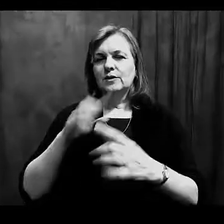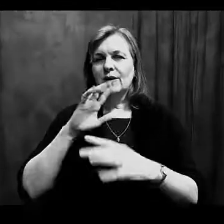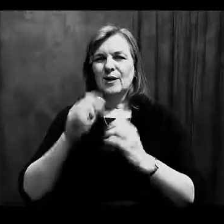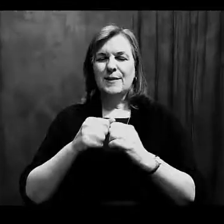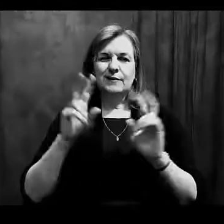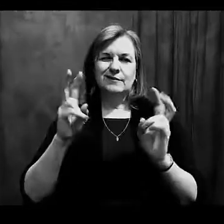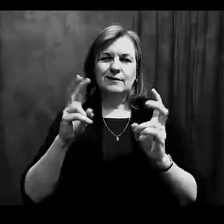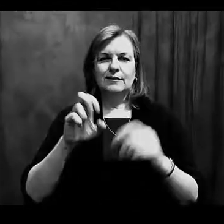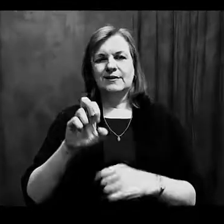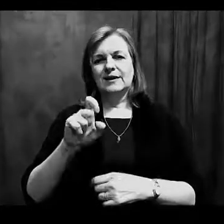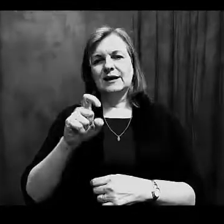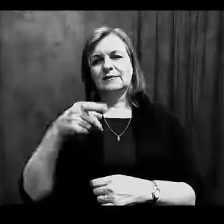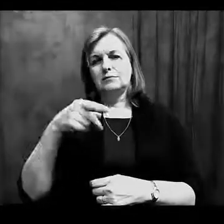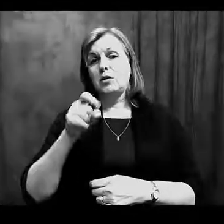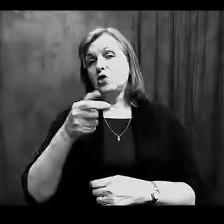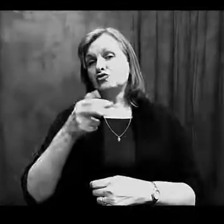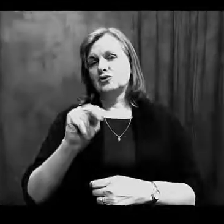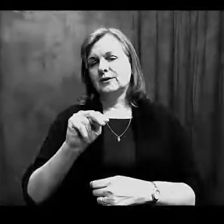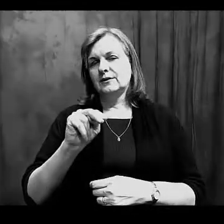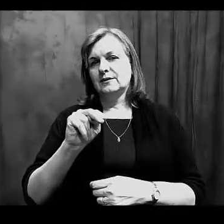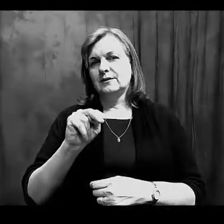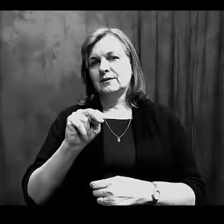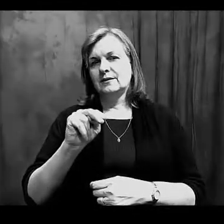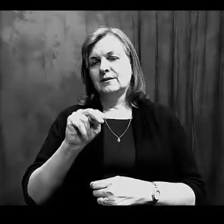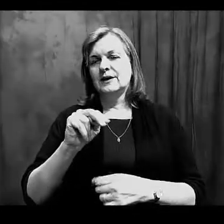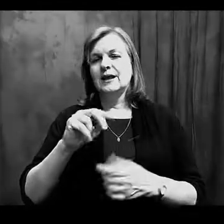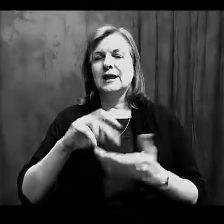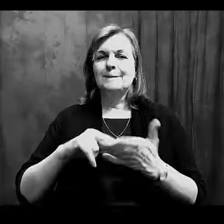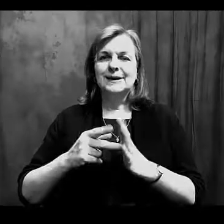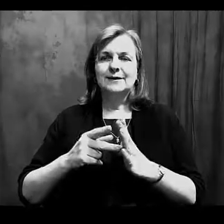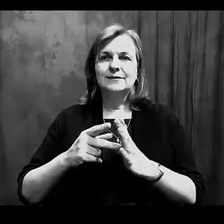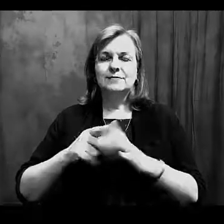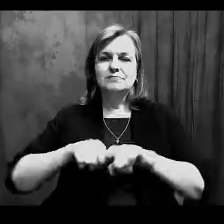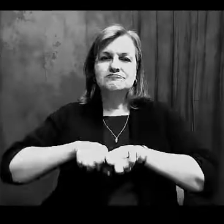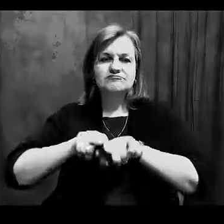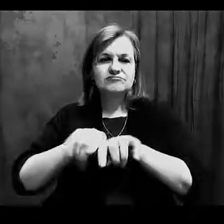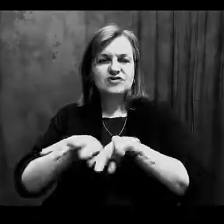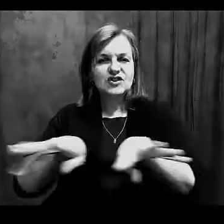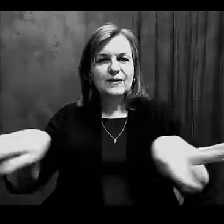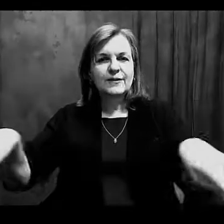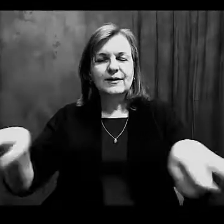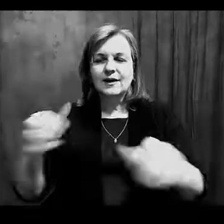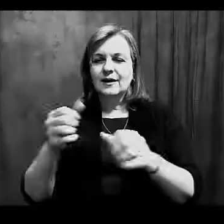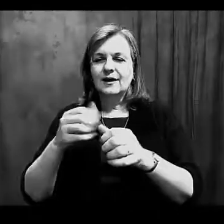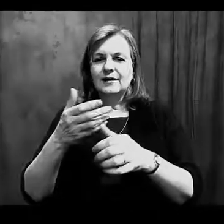we talk about explosions were actually talking about diversification and adaptation events